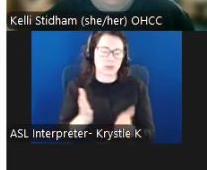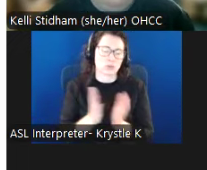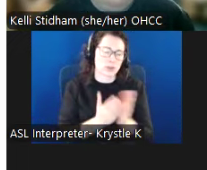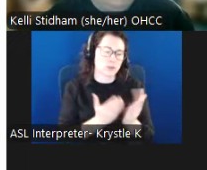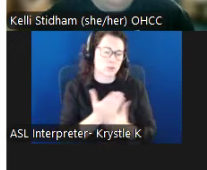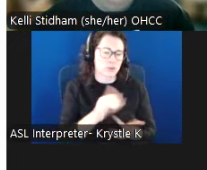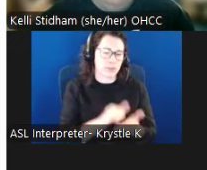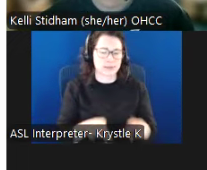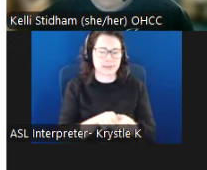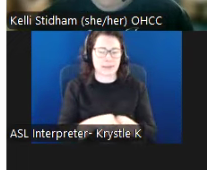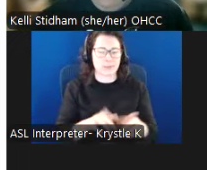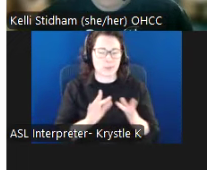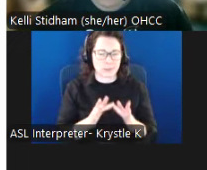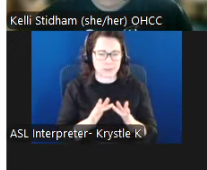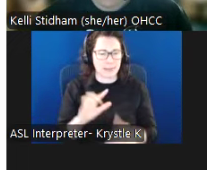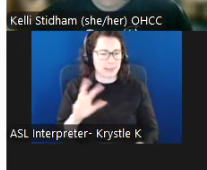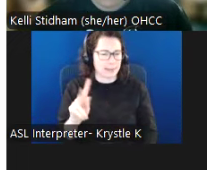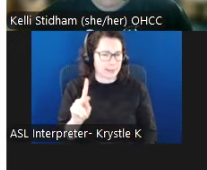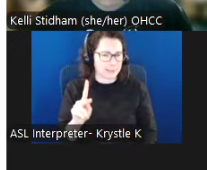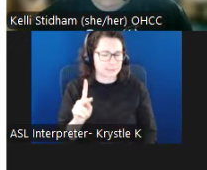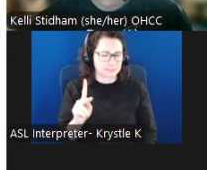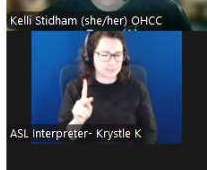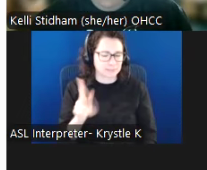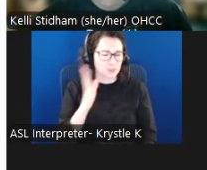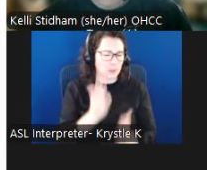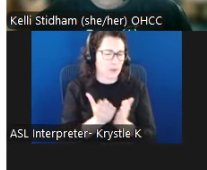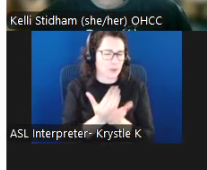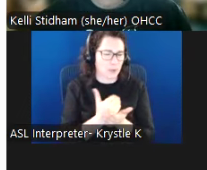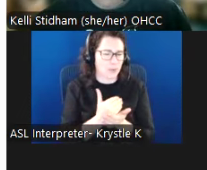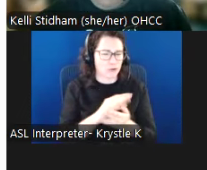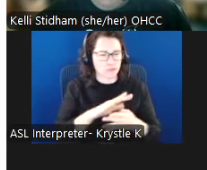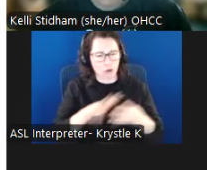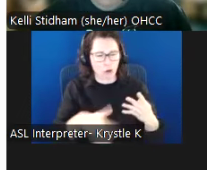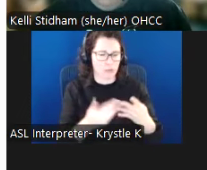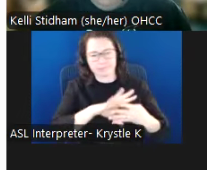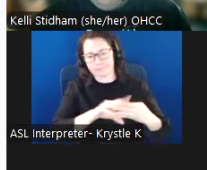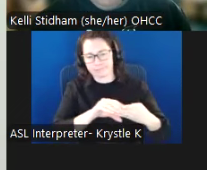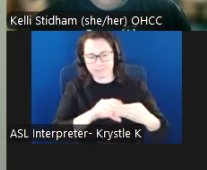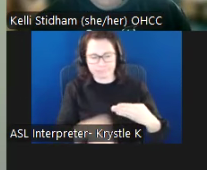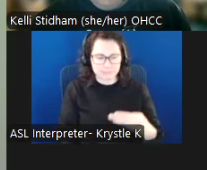same link. So we'll be going over those too.